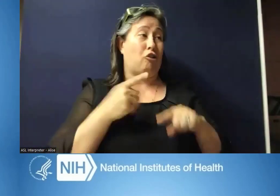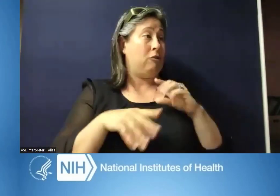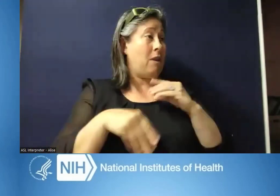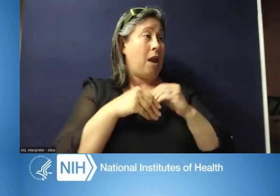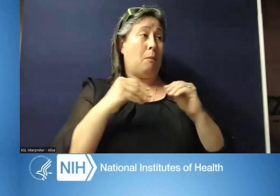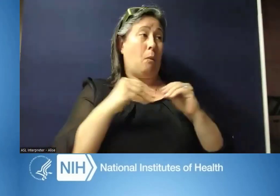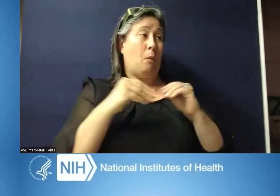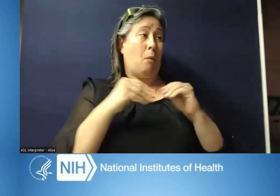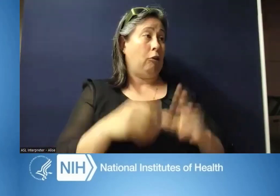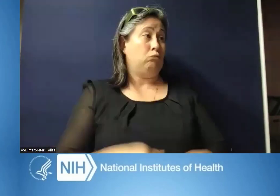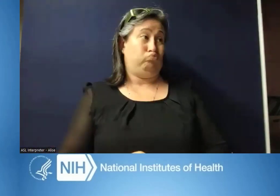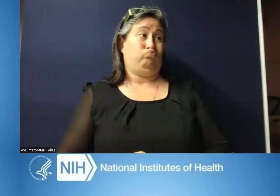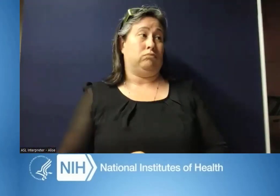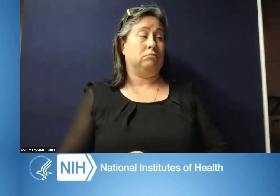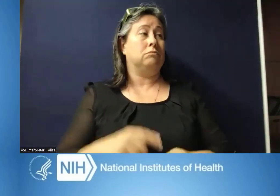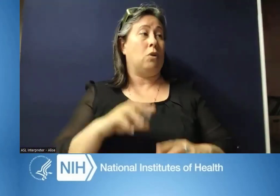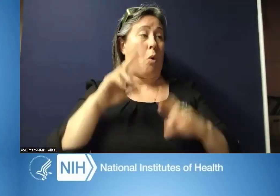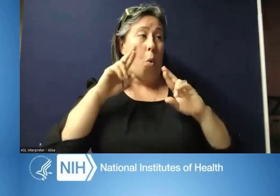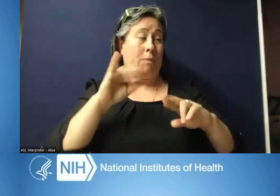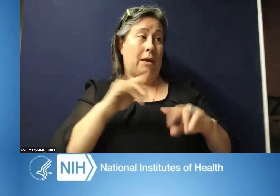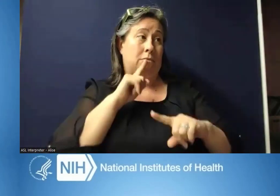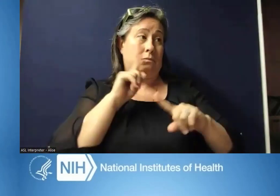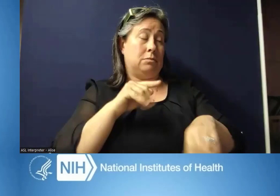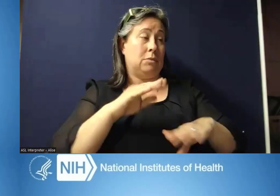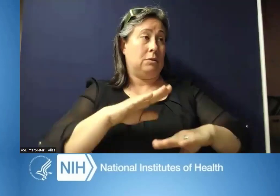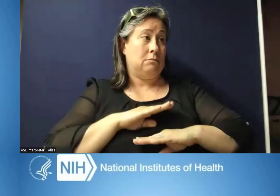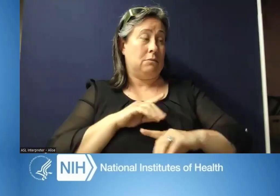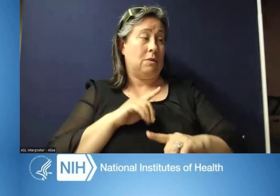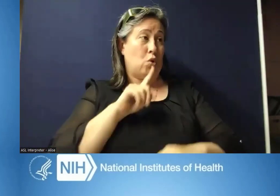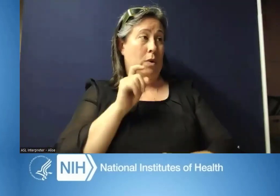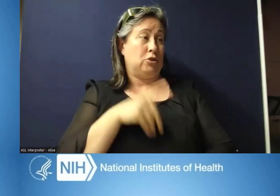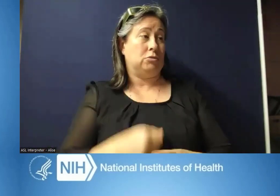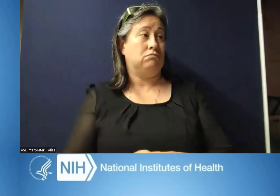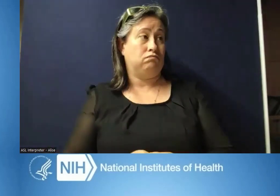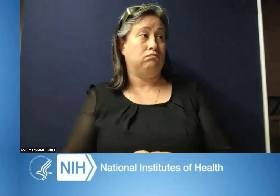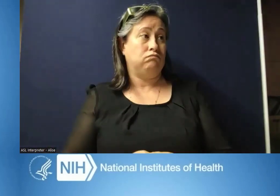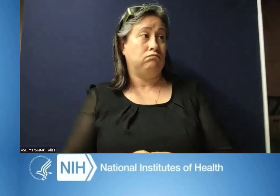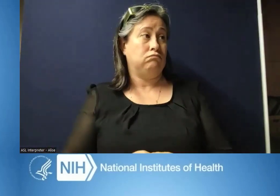I hope that answers the question for whoever asks.